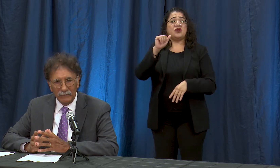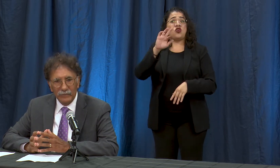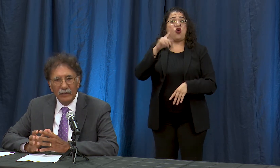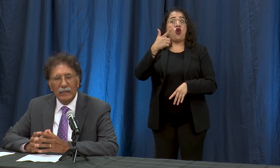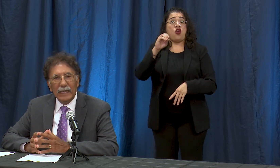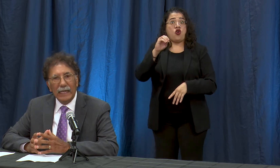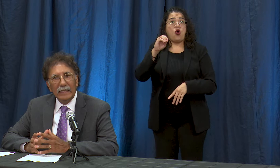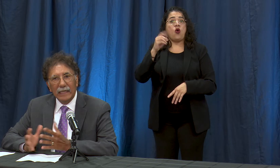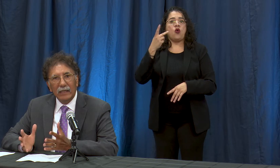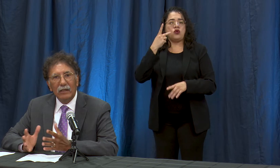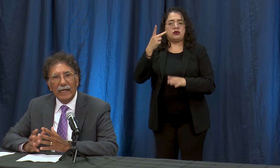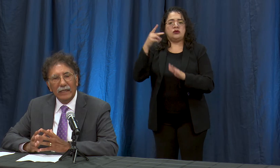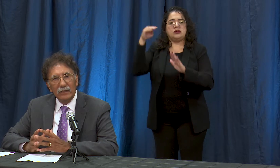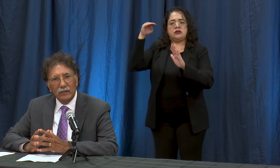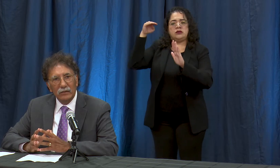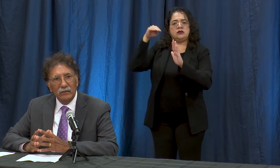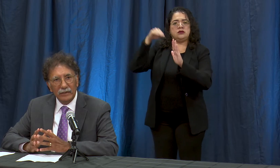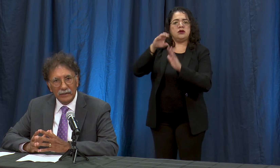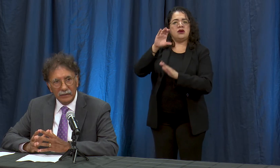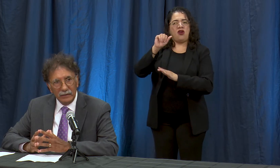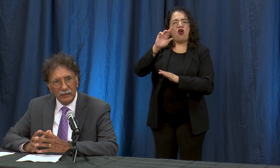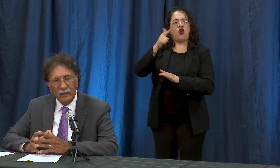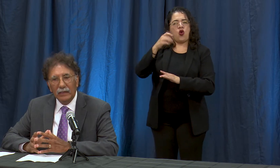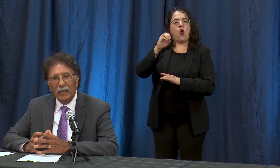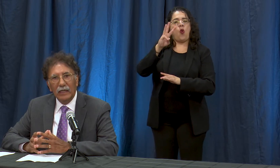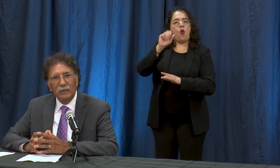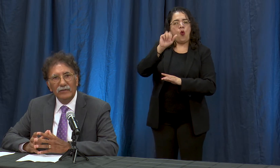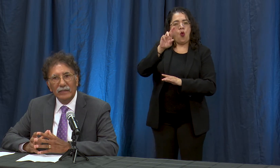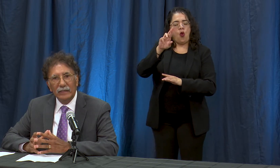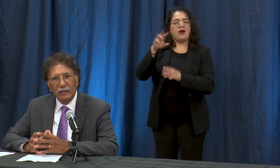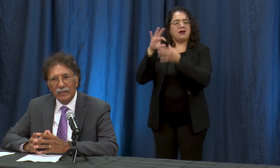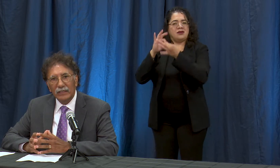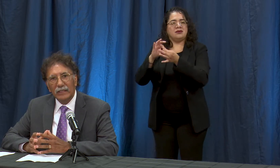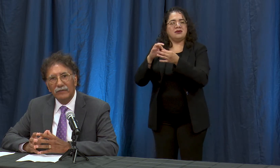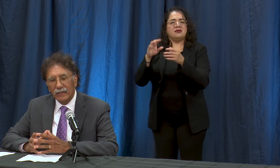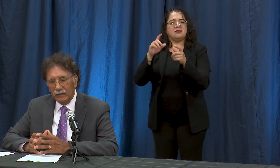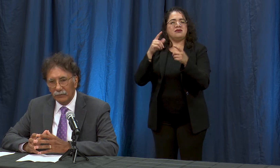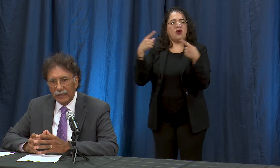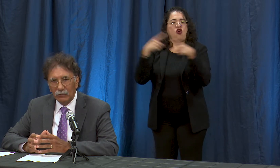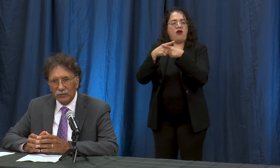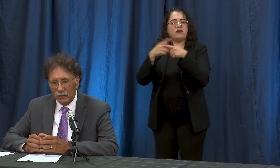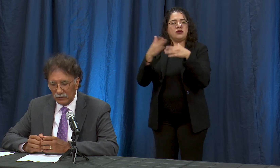and now added to the COVID-19, we see now a significant impact with regard to